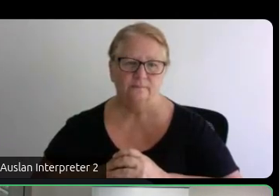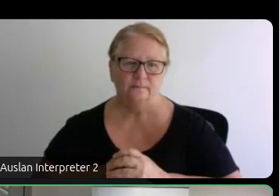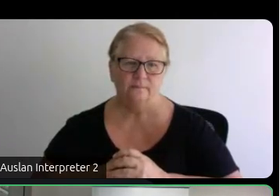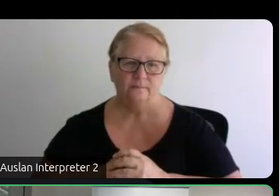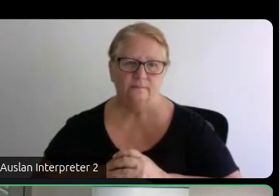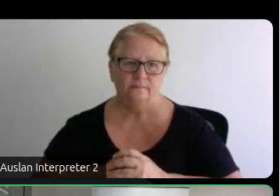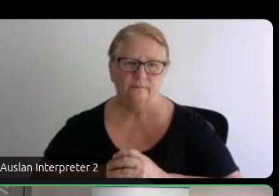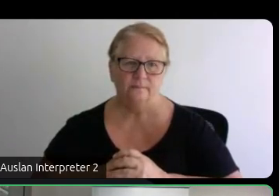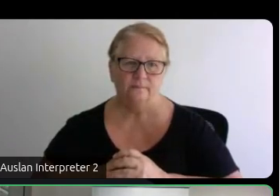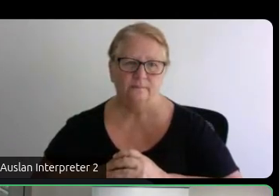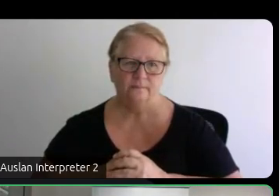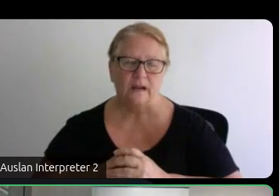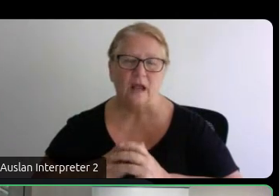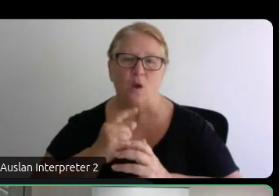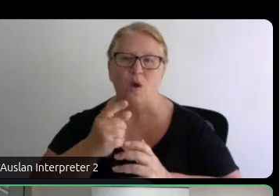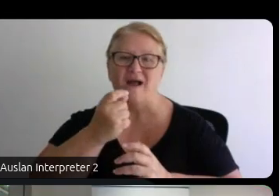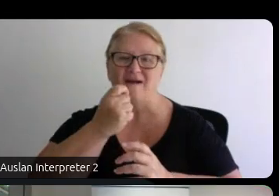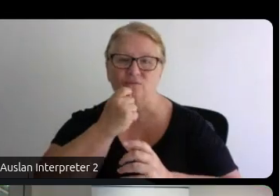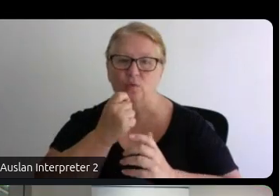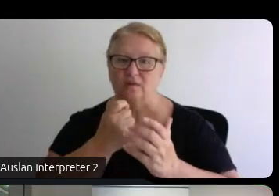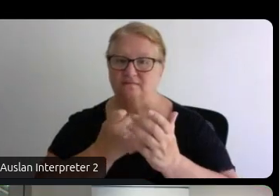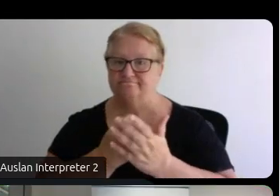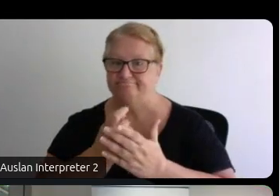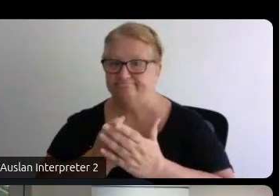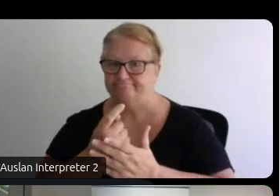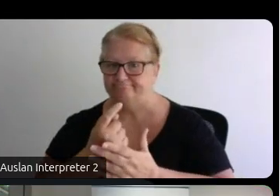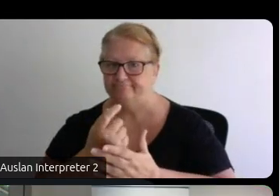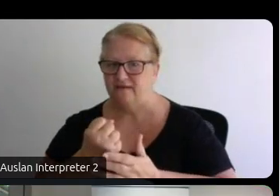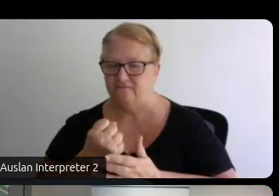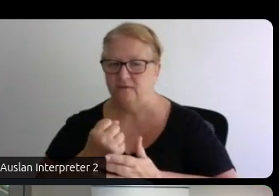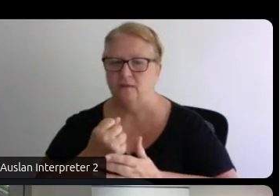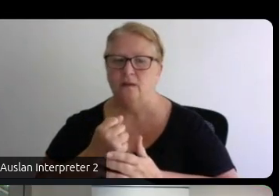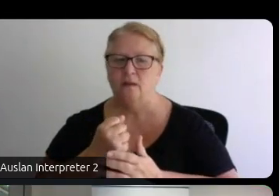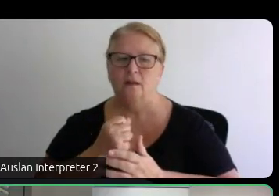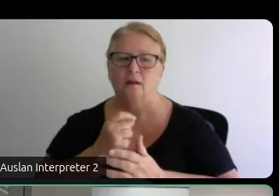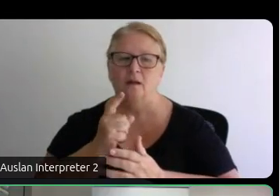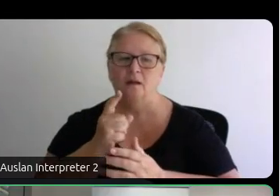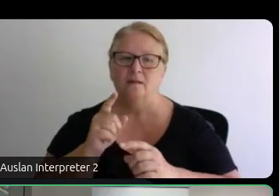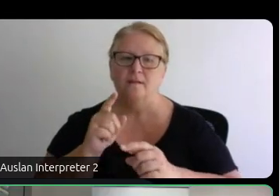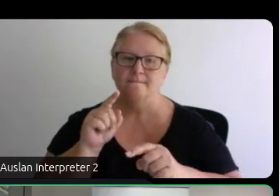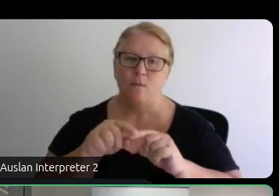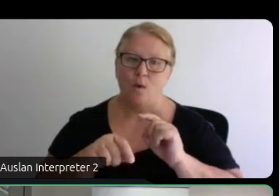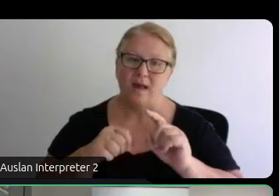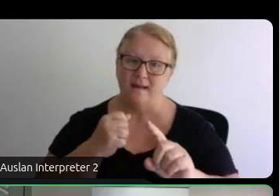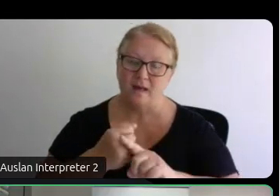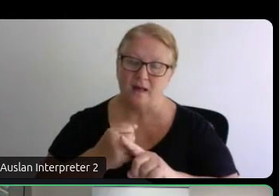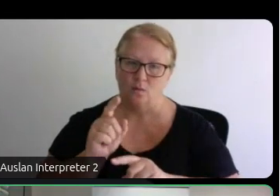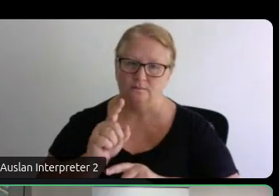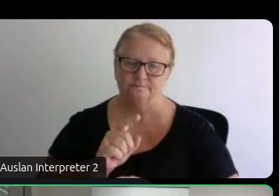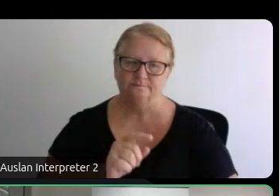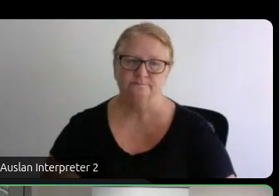that that resulted in in terms of the main kind of factors that are impacting um participants